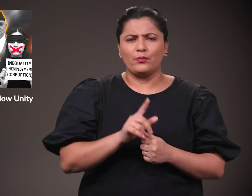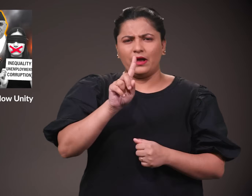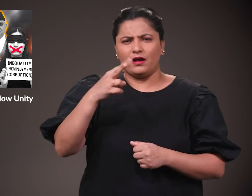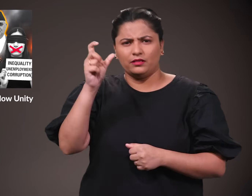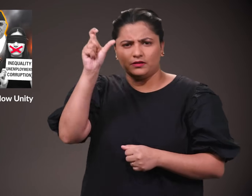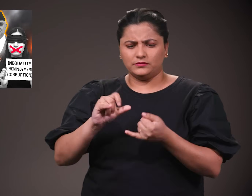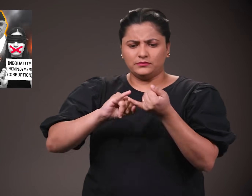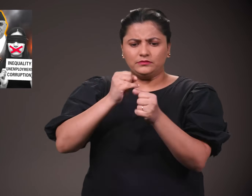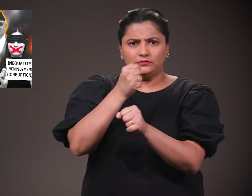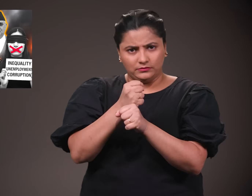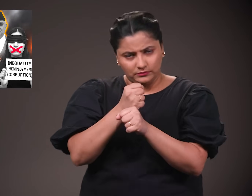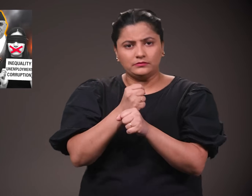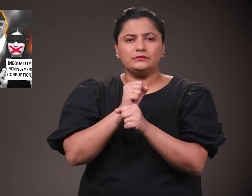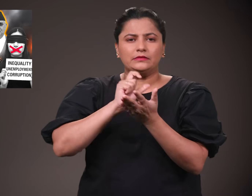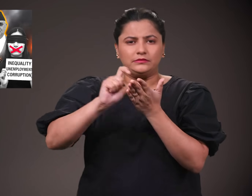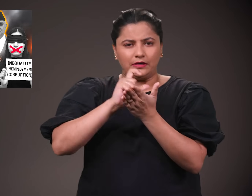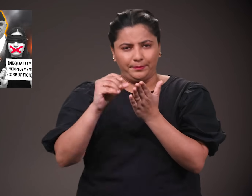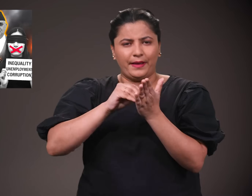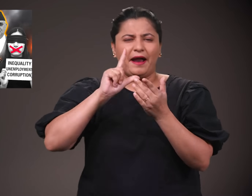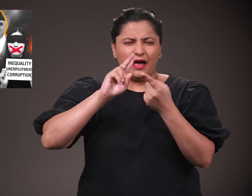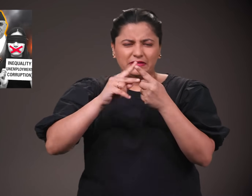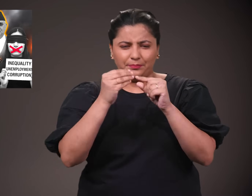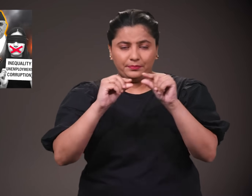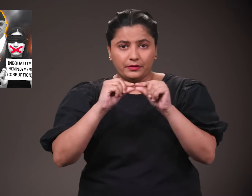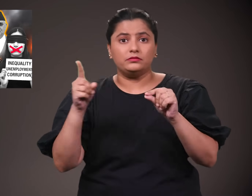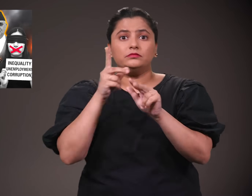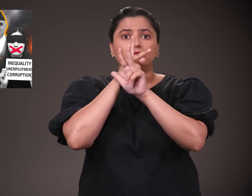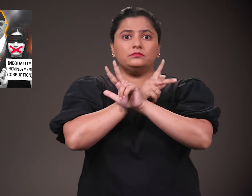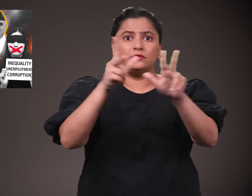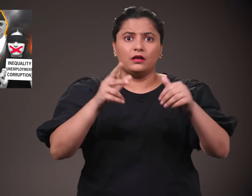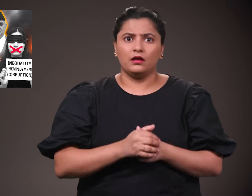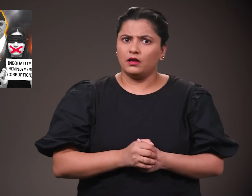As protest figure Sudan Gurung triumphantly declared on Instagram Live,